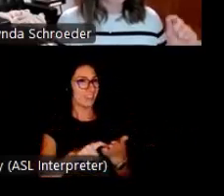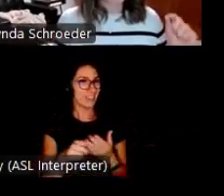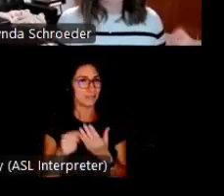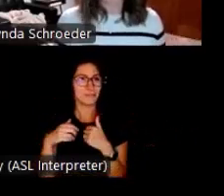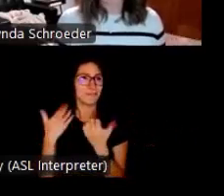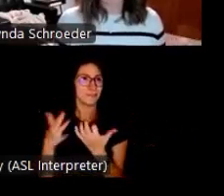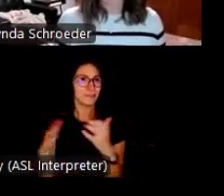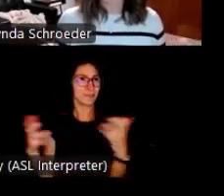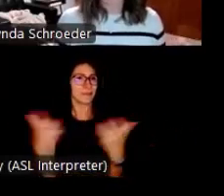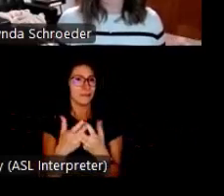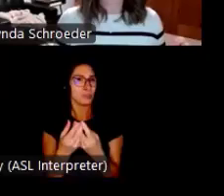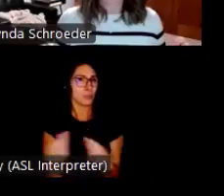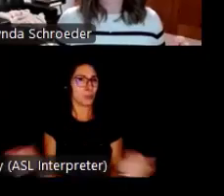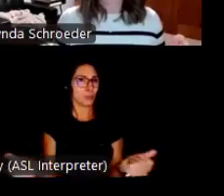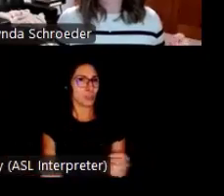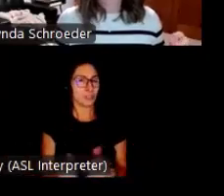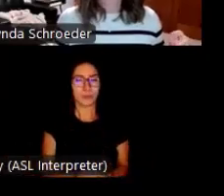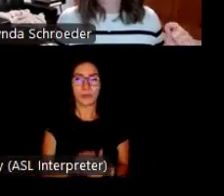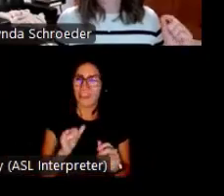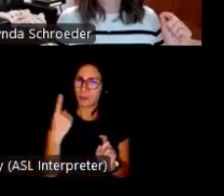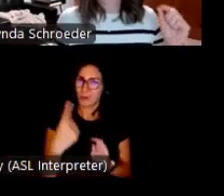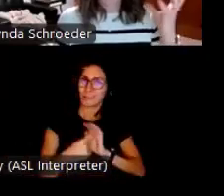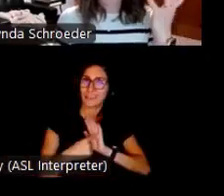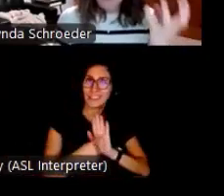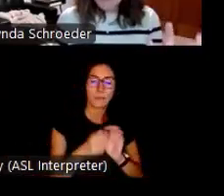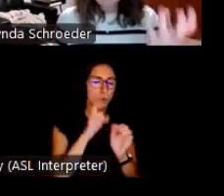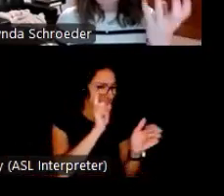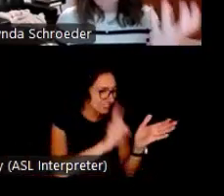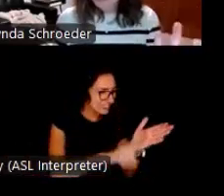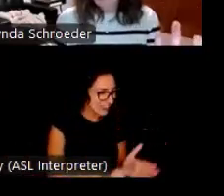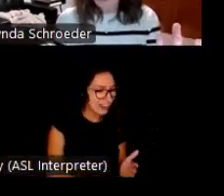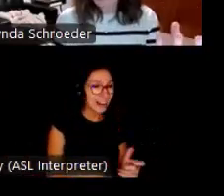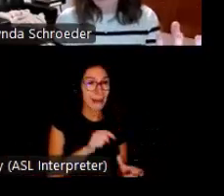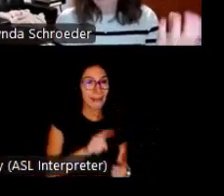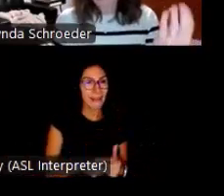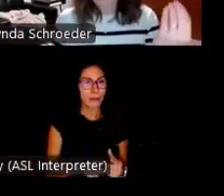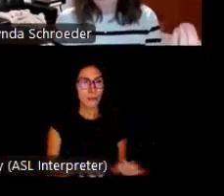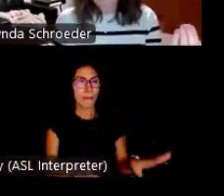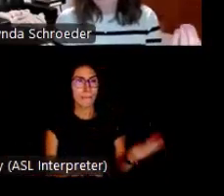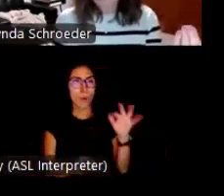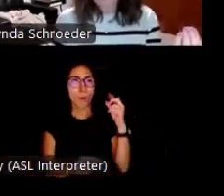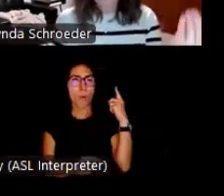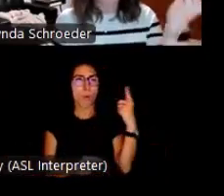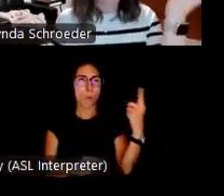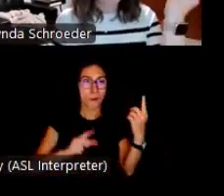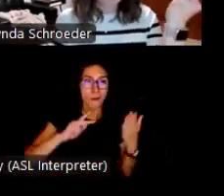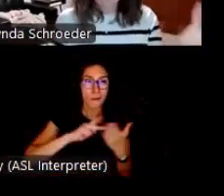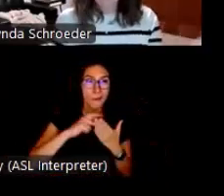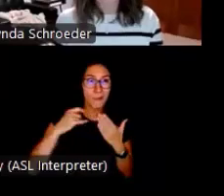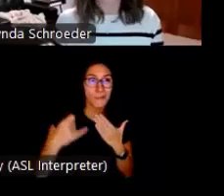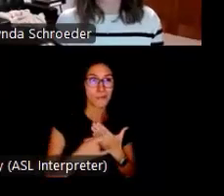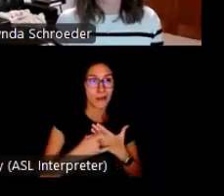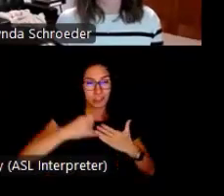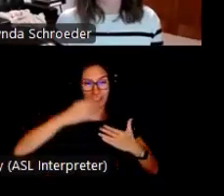we did the research study, and we took that one project, and we disseminated it in a multitude of ways